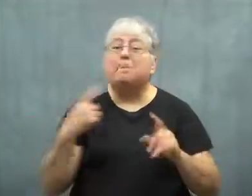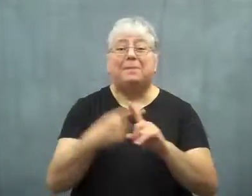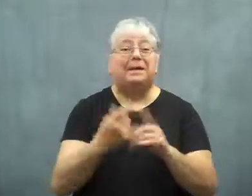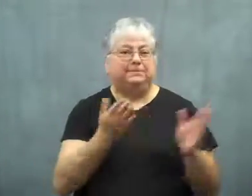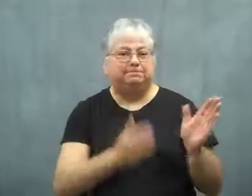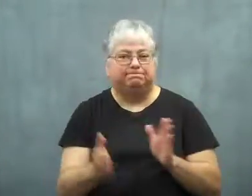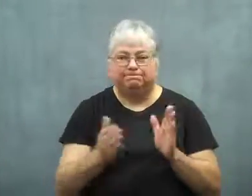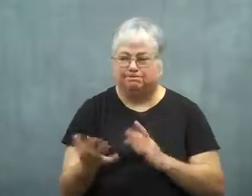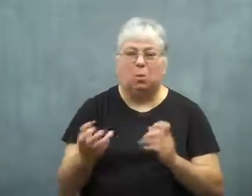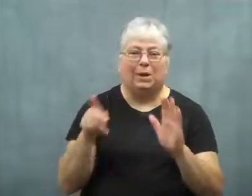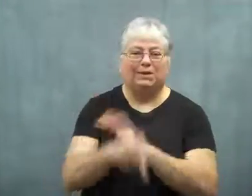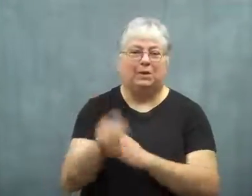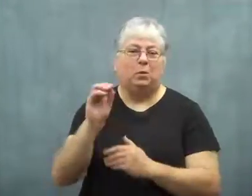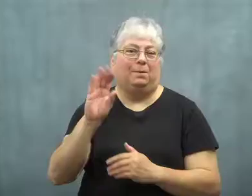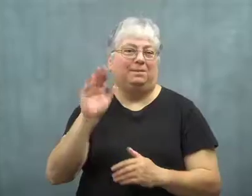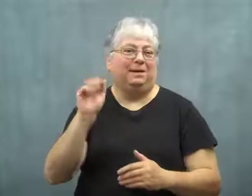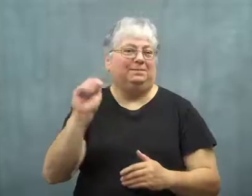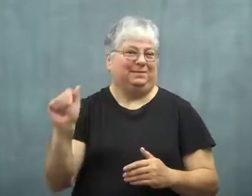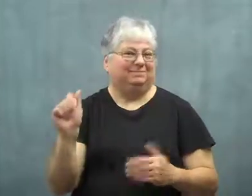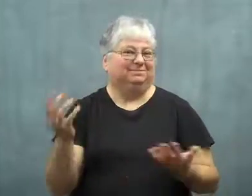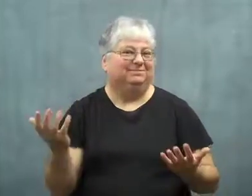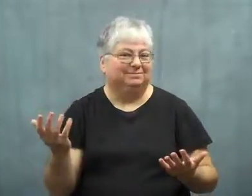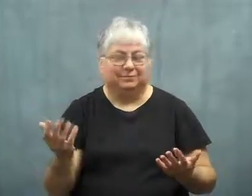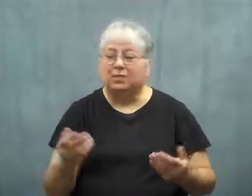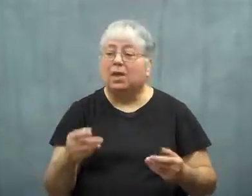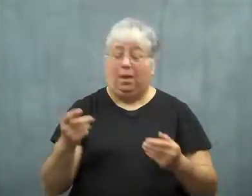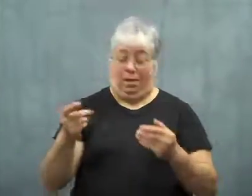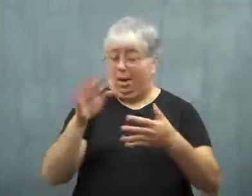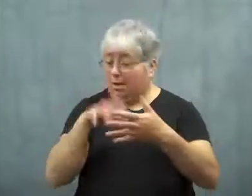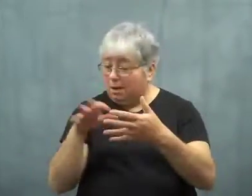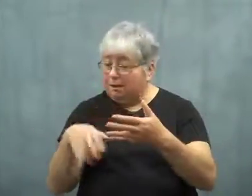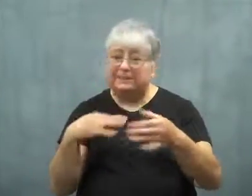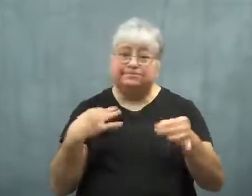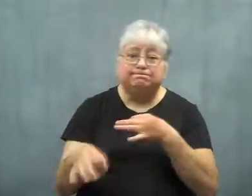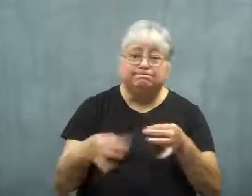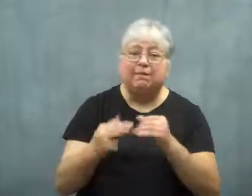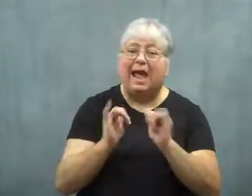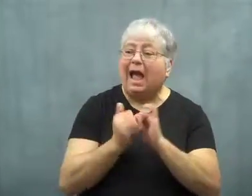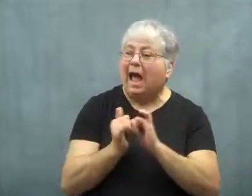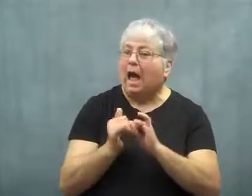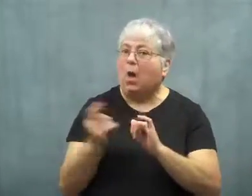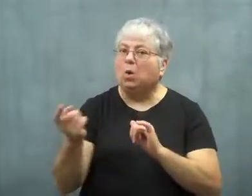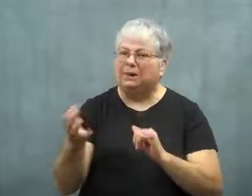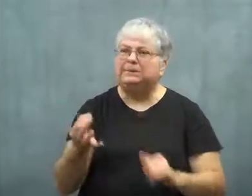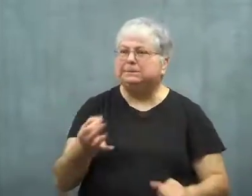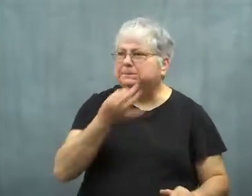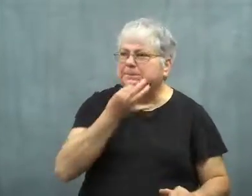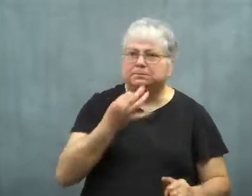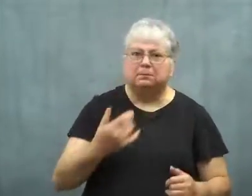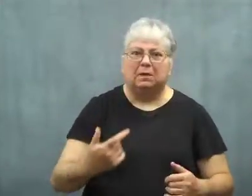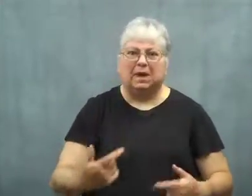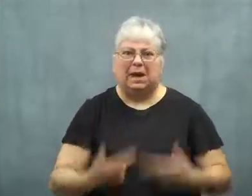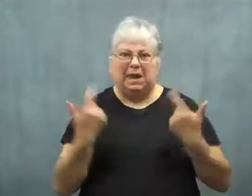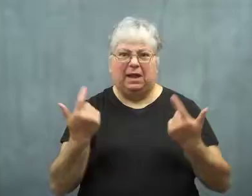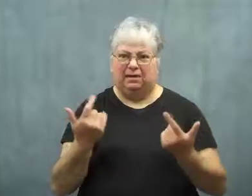He also made plans to kill President Obama.